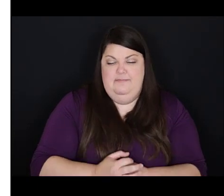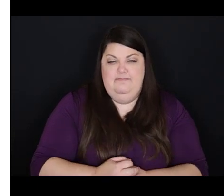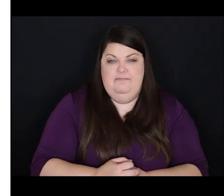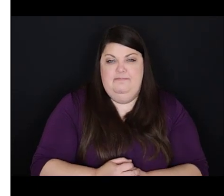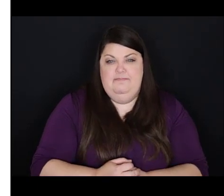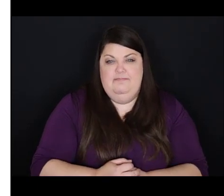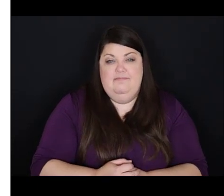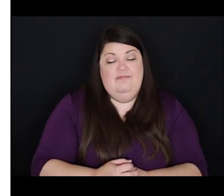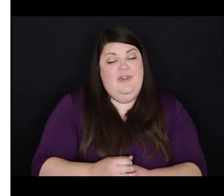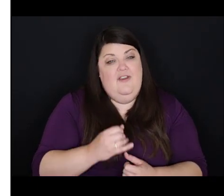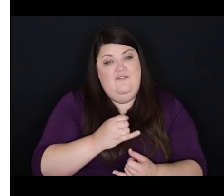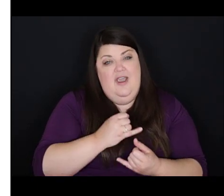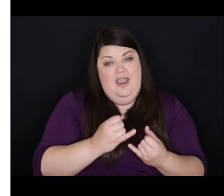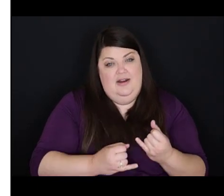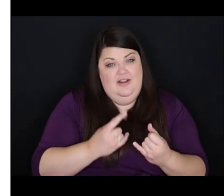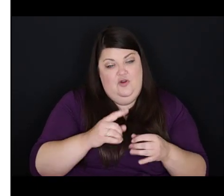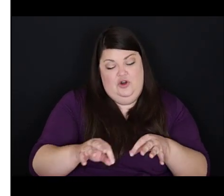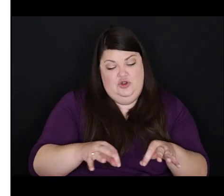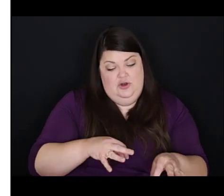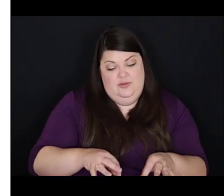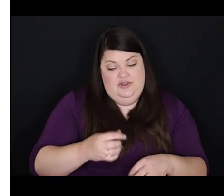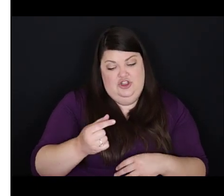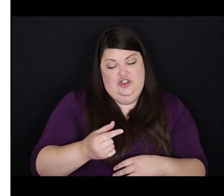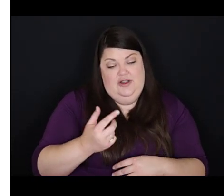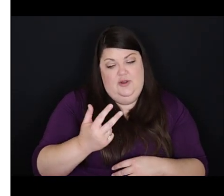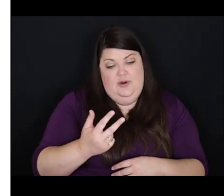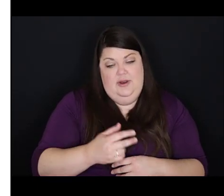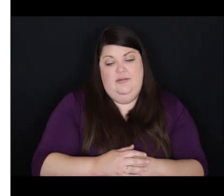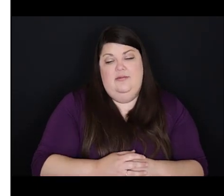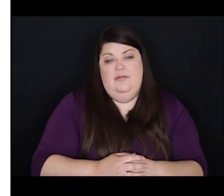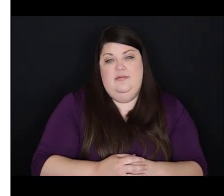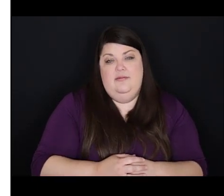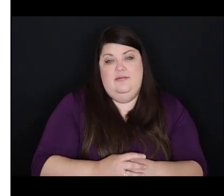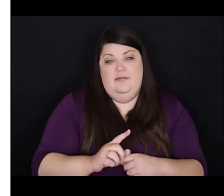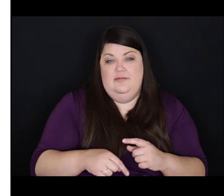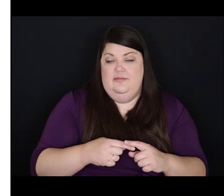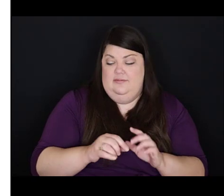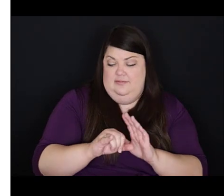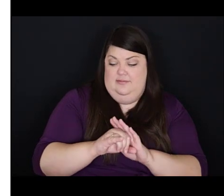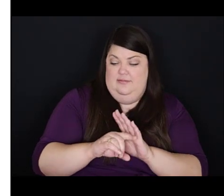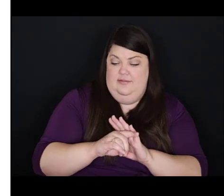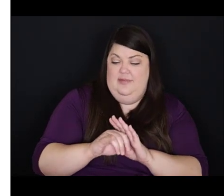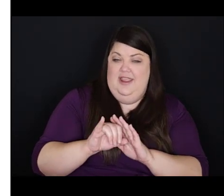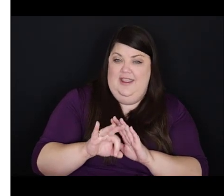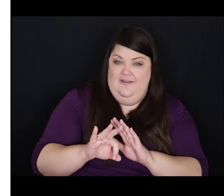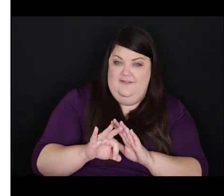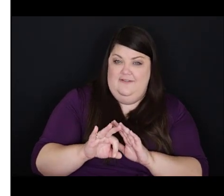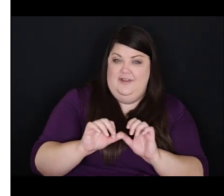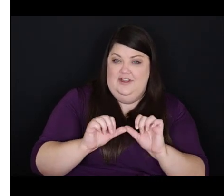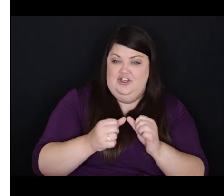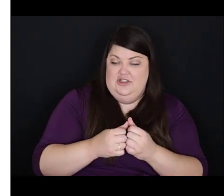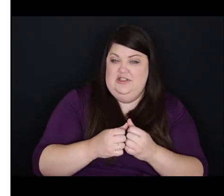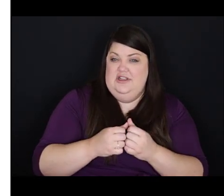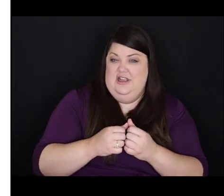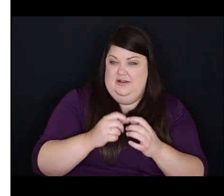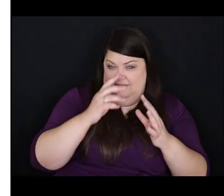Finally, for Description (g)(3), when identifying whether the agency opts to serve outside the order